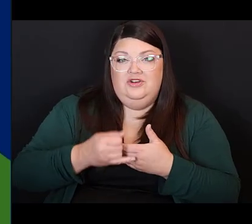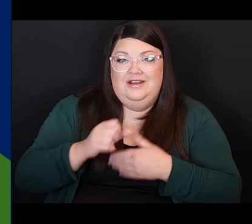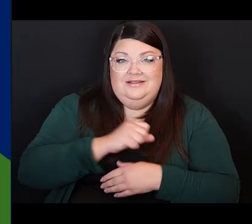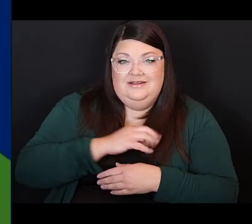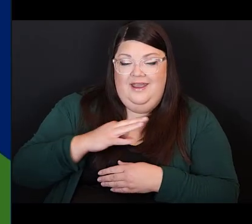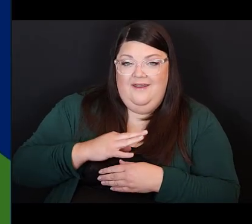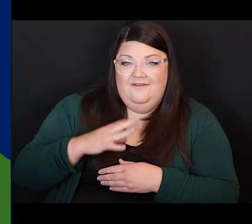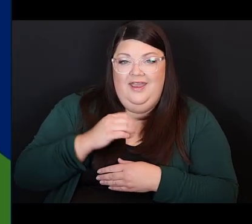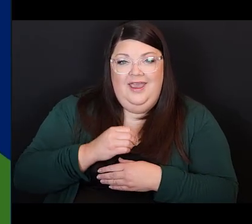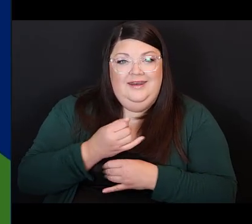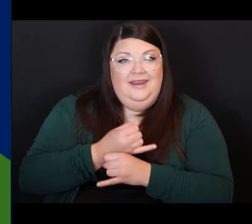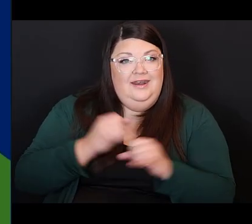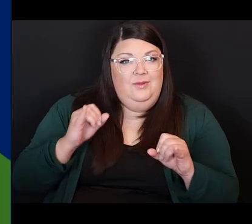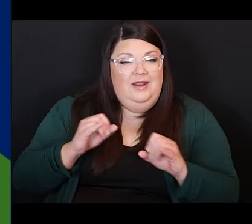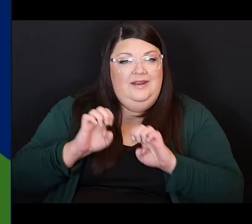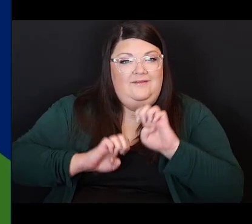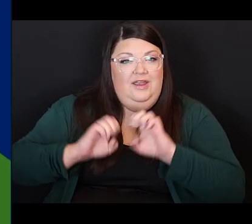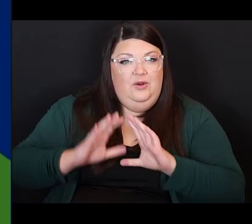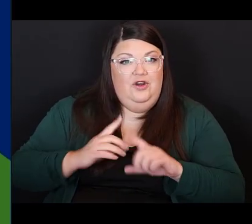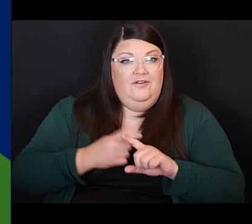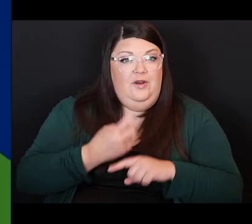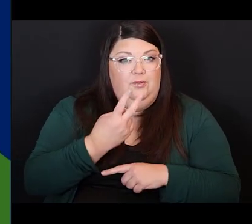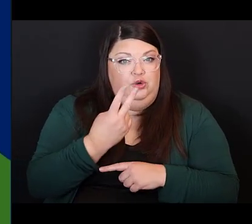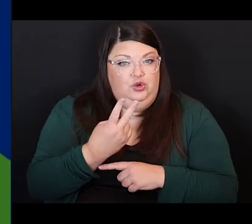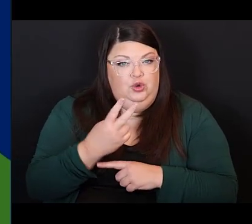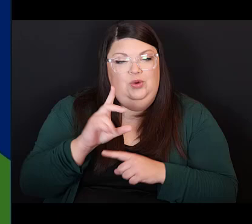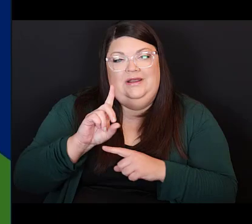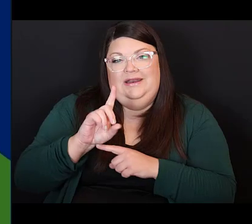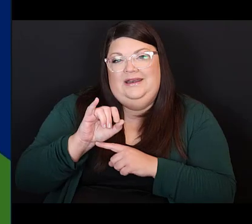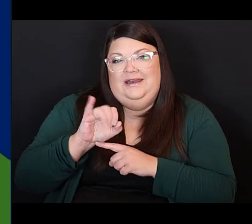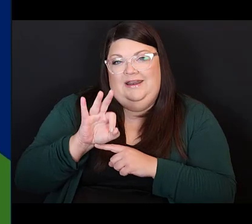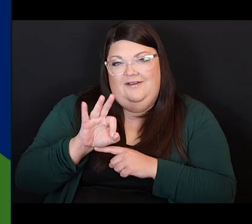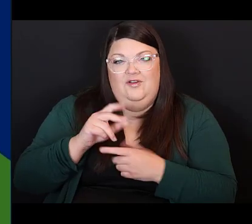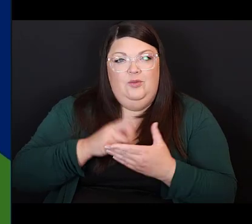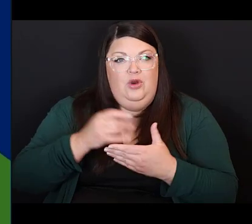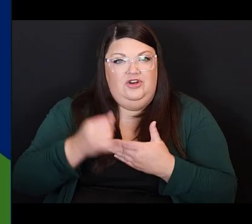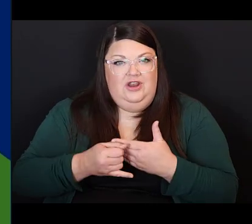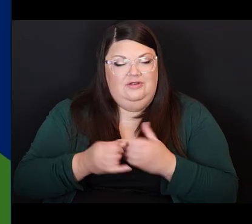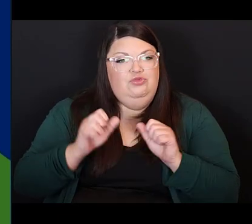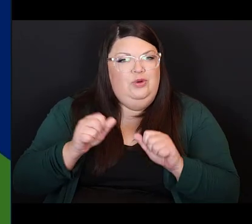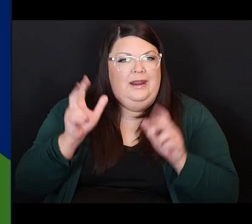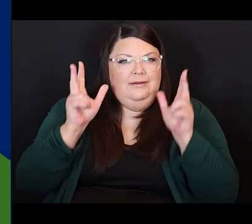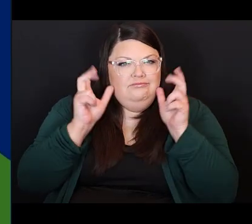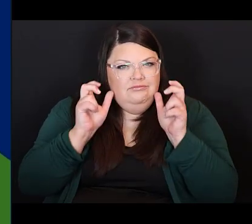and the independent evaluator from two DIF projects, so you can hear about their